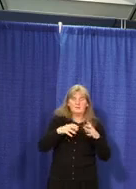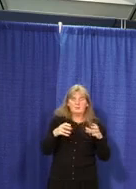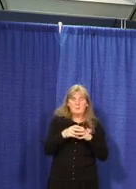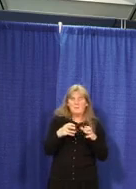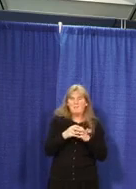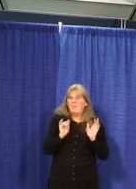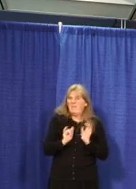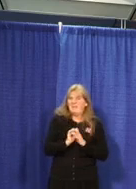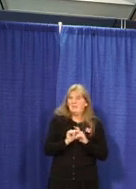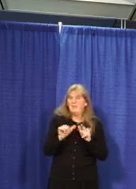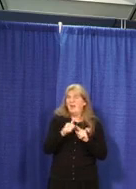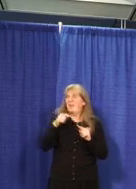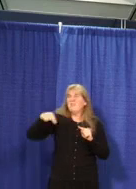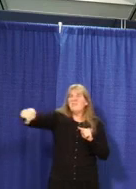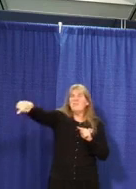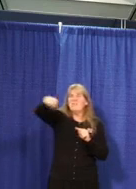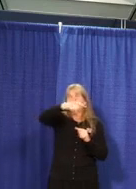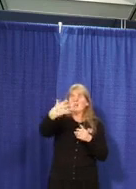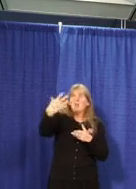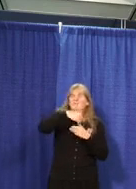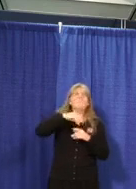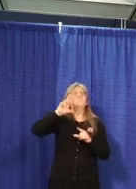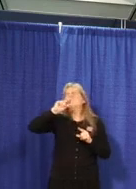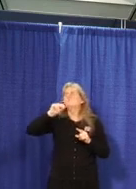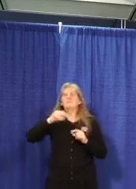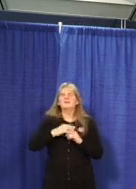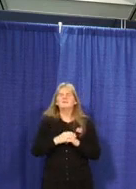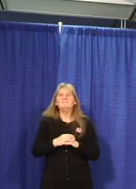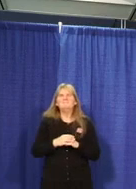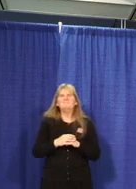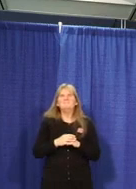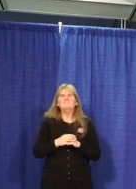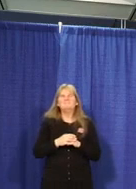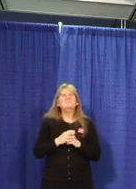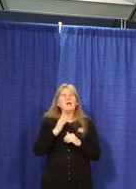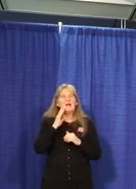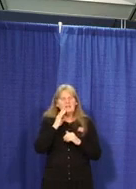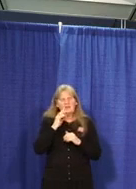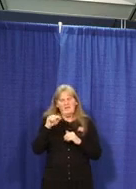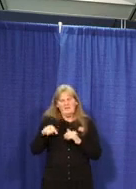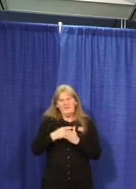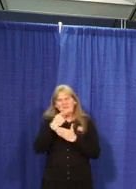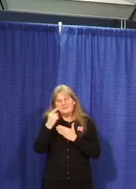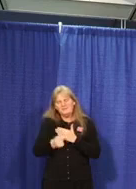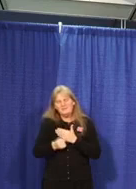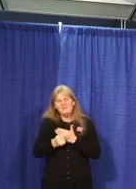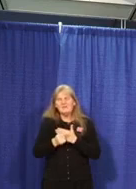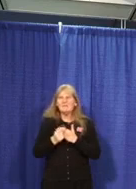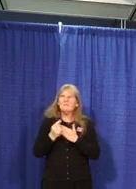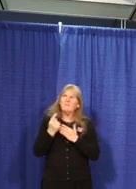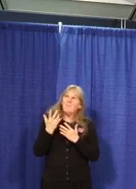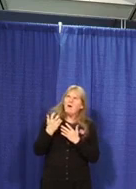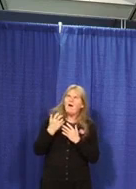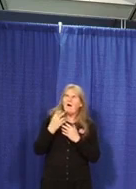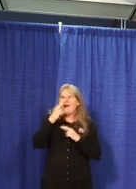Keep the rest outside. I understand that this is a weekend spent having fun with friends, but I urge you to keep